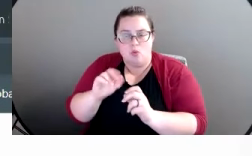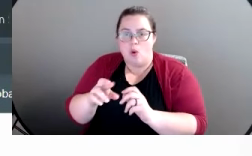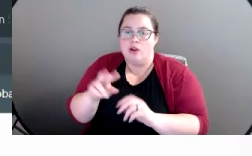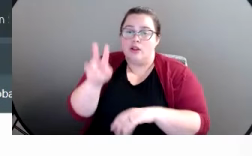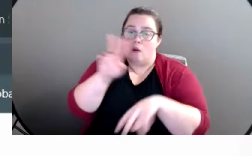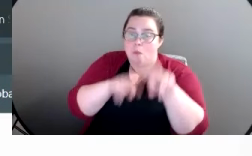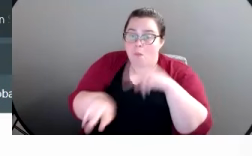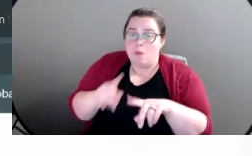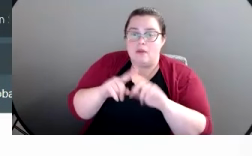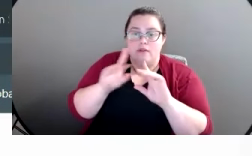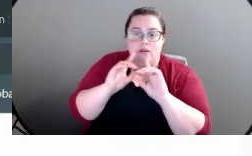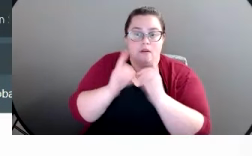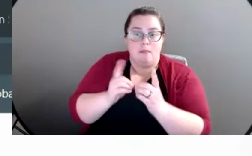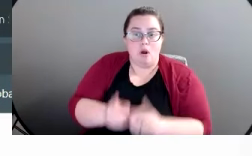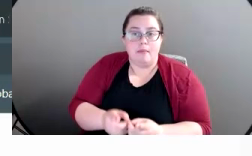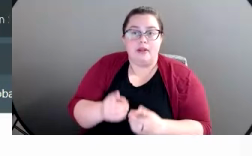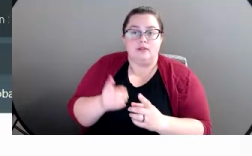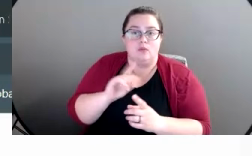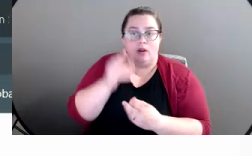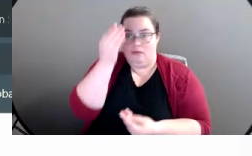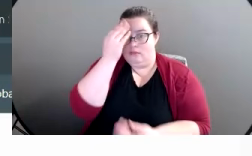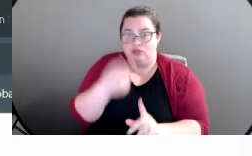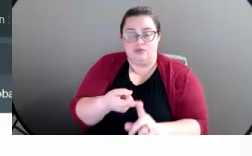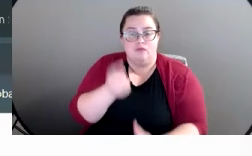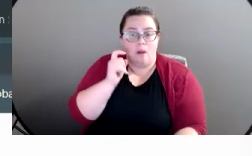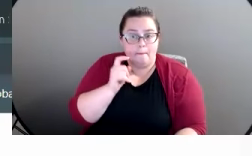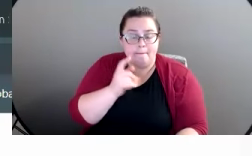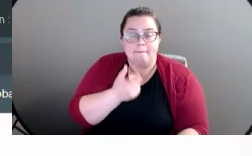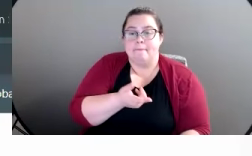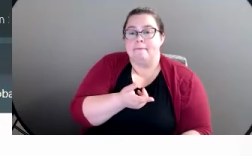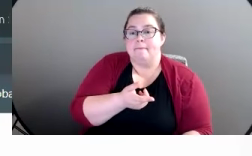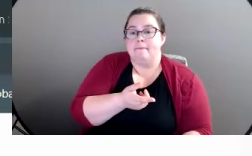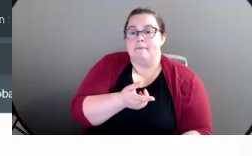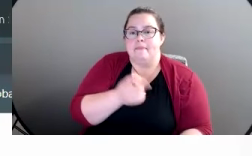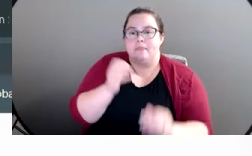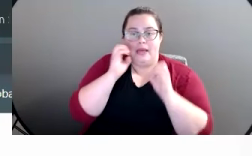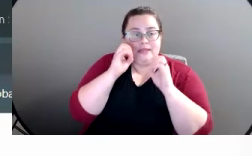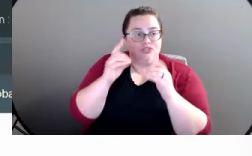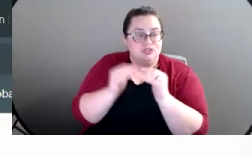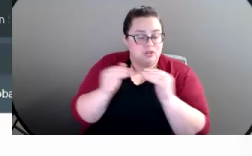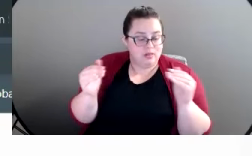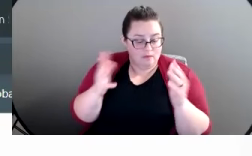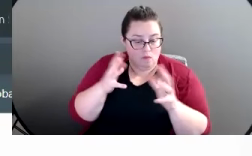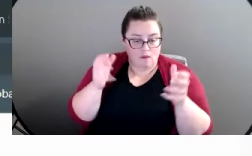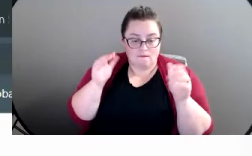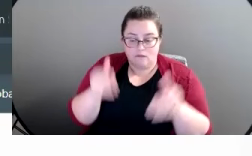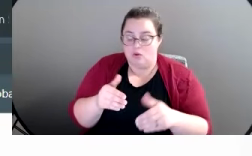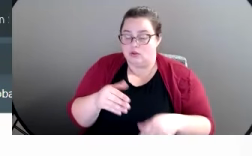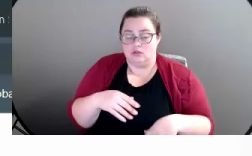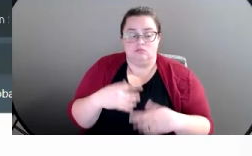that these materials come from, the, education level that you want to focus on different topics.